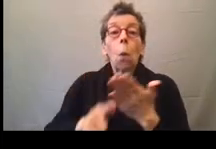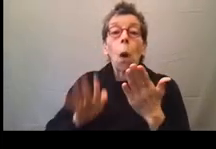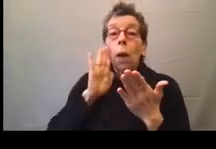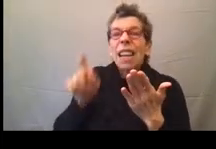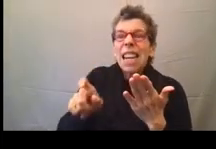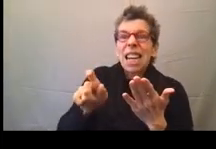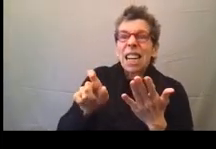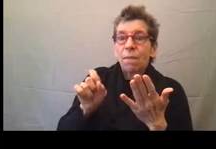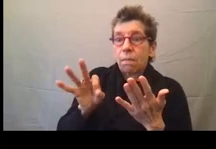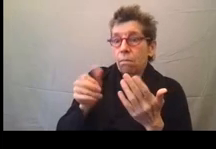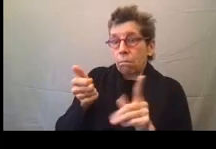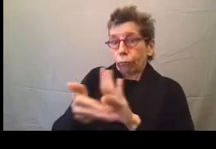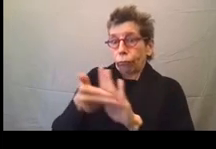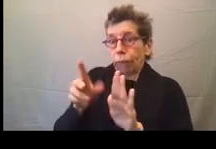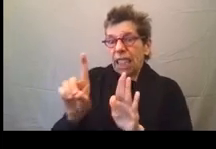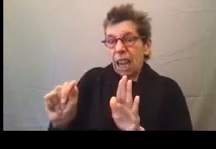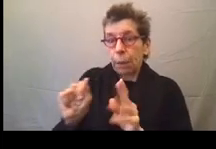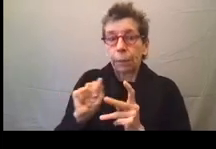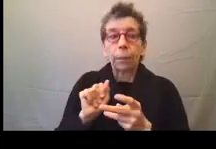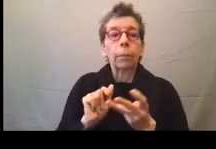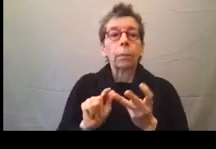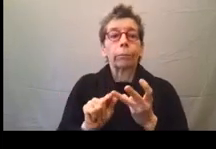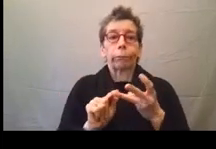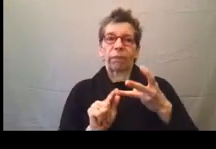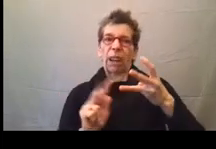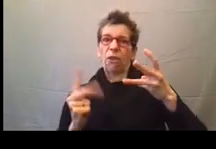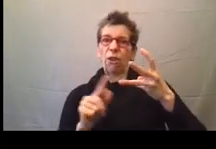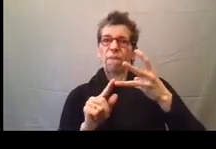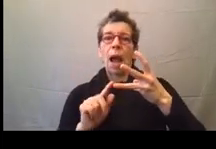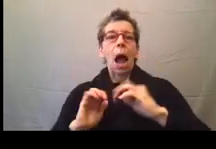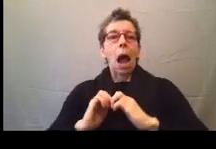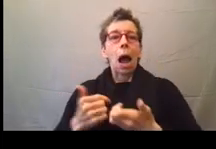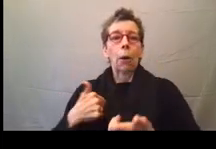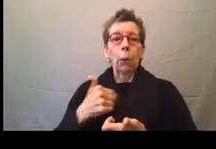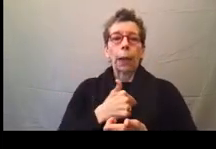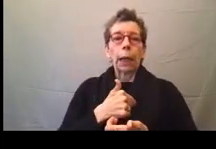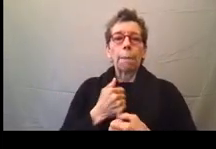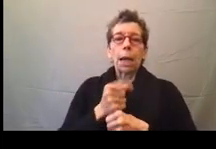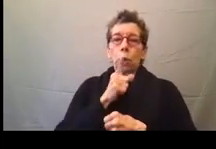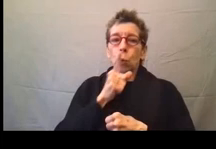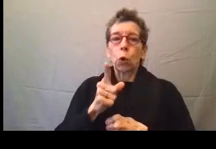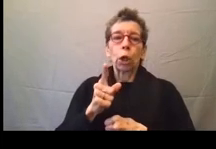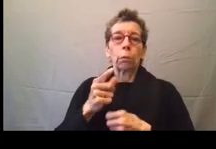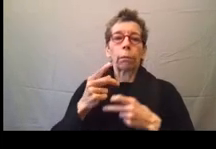can we make sure that our current service systems, whether they be vocational rehabilitation,